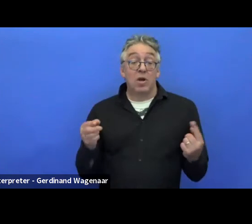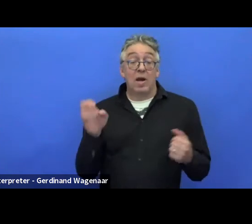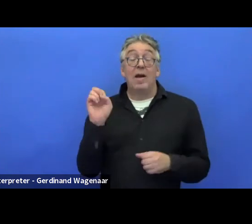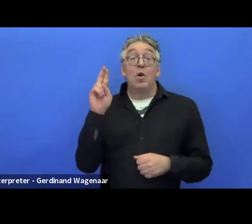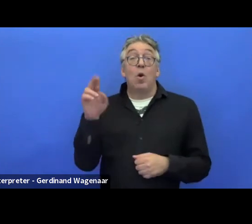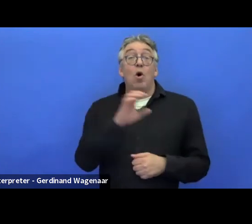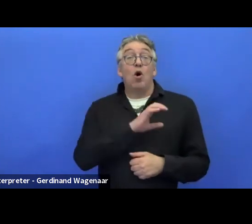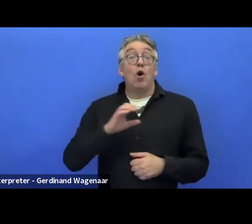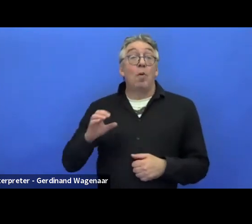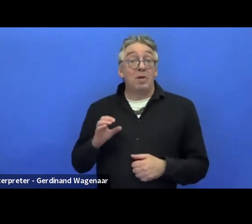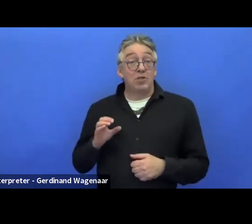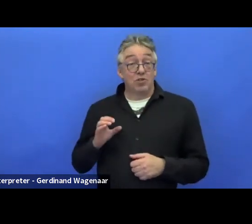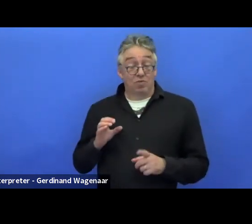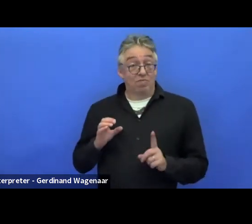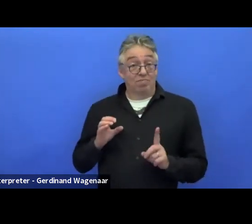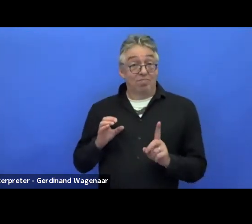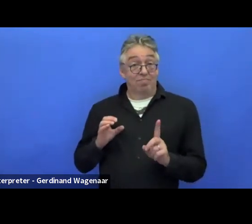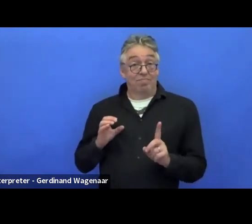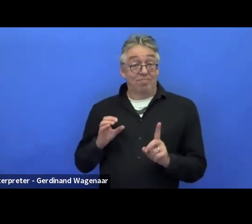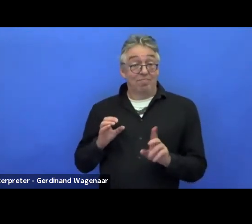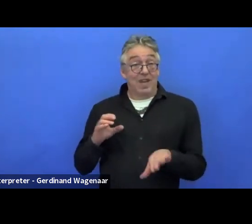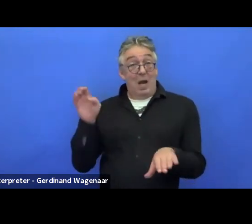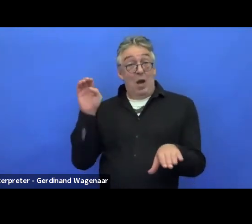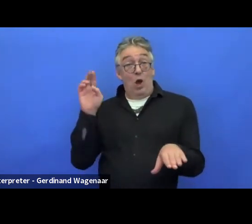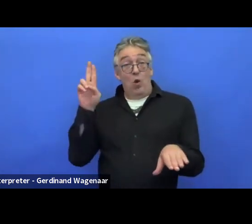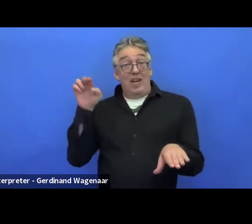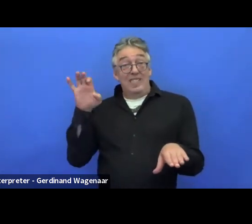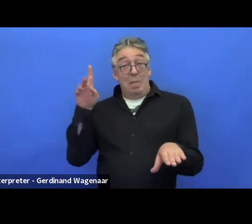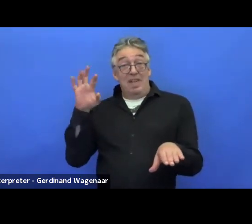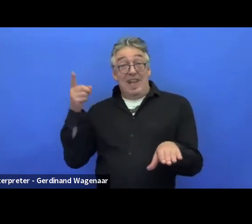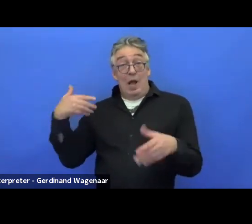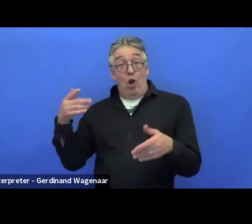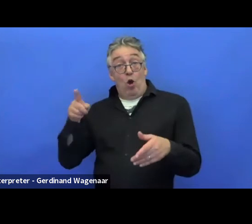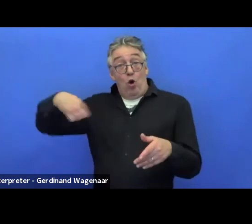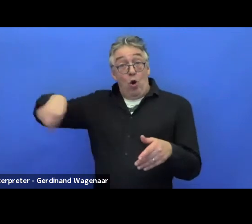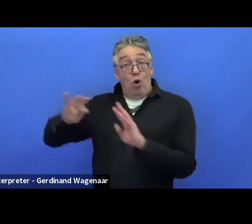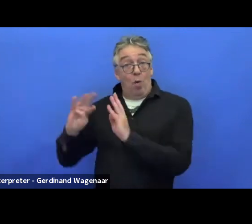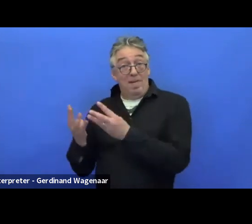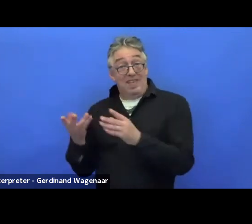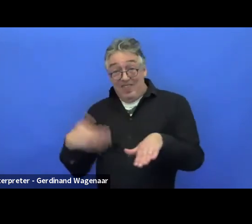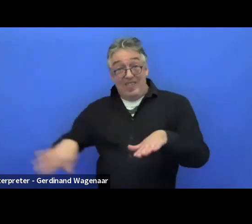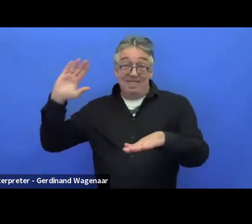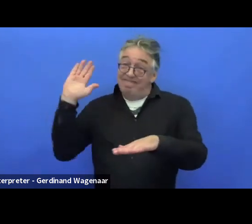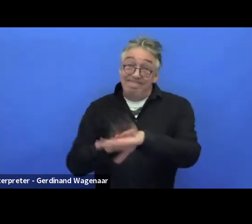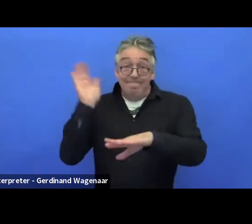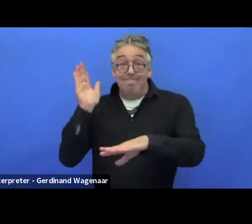and even after the intervention from the UN CRPD Committee. The committee came to them and said it was not a game